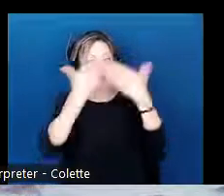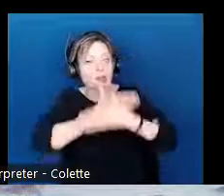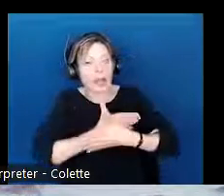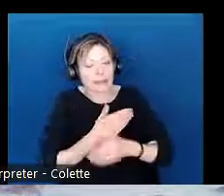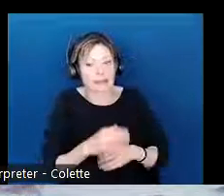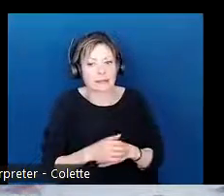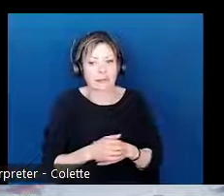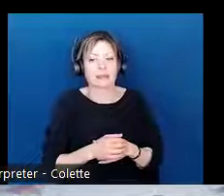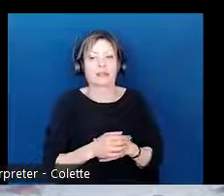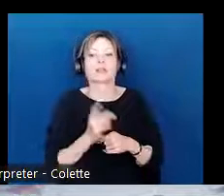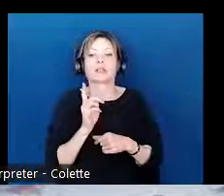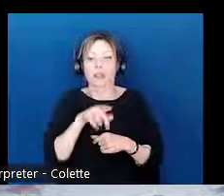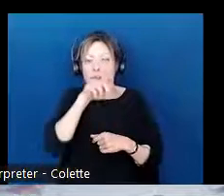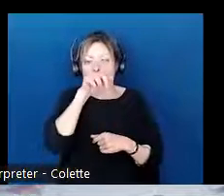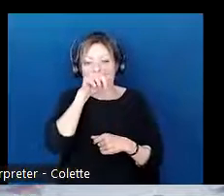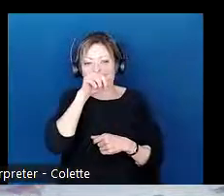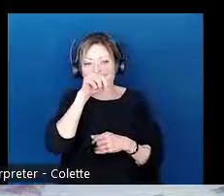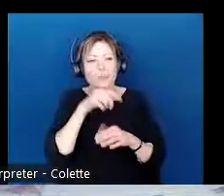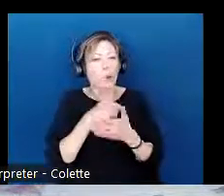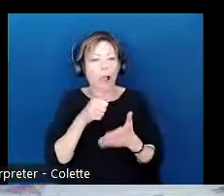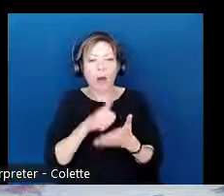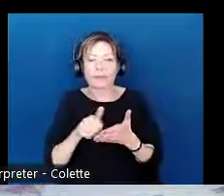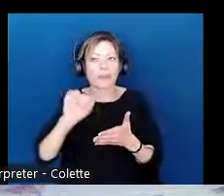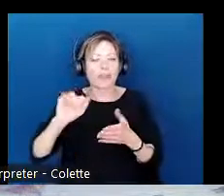many birds as we were walking so we thought it might be nice just